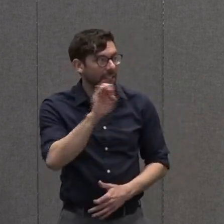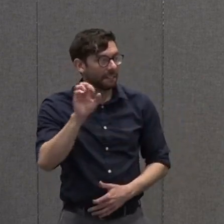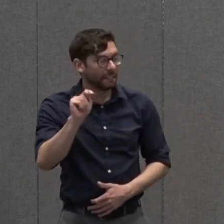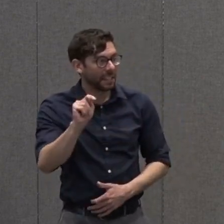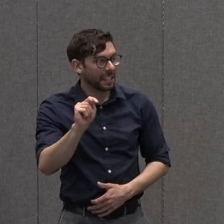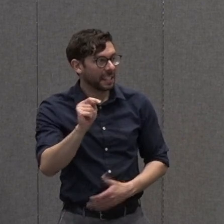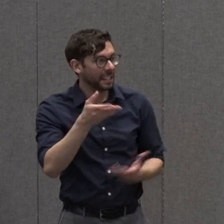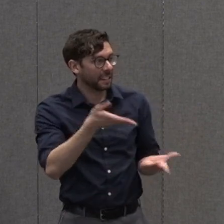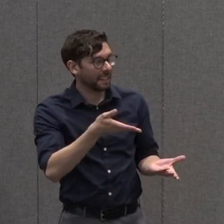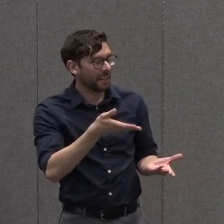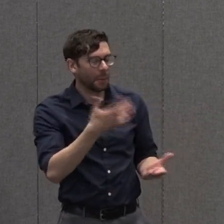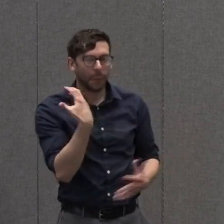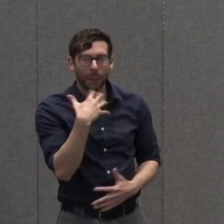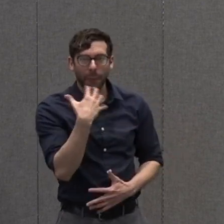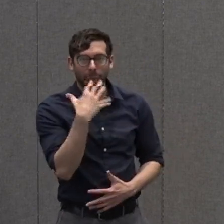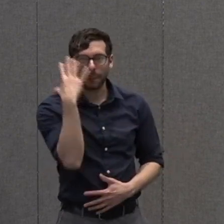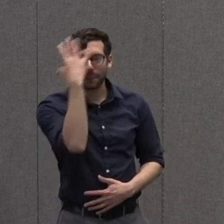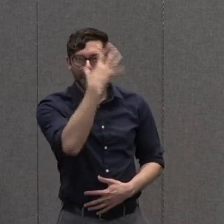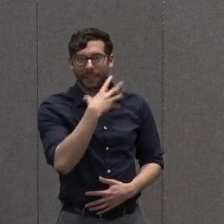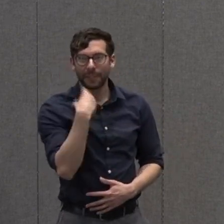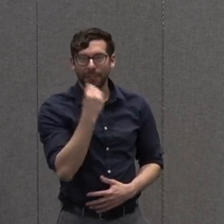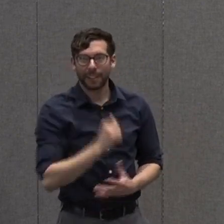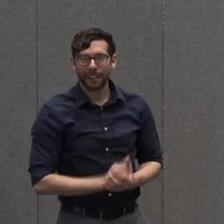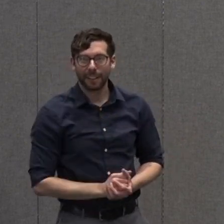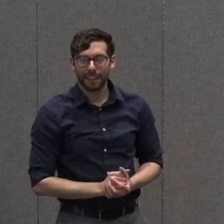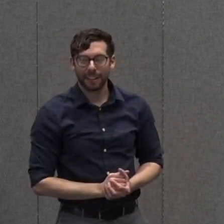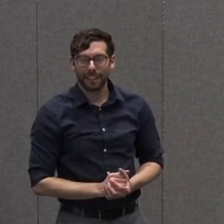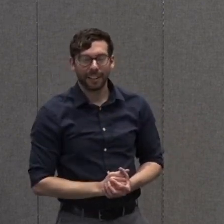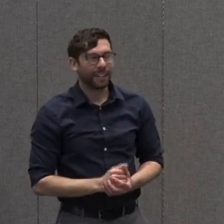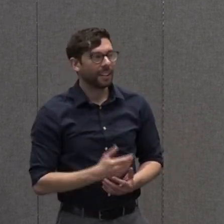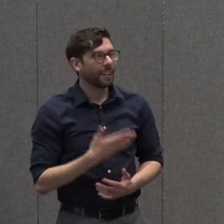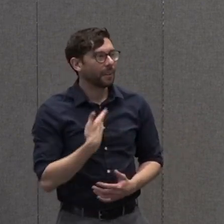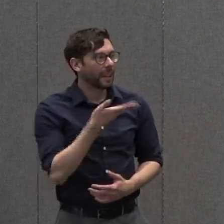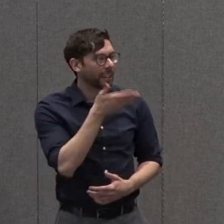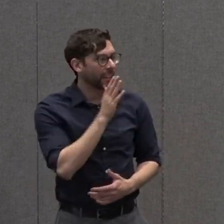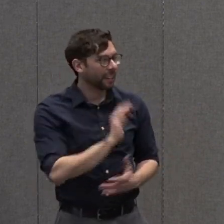She's beautiful, oh my goodness sake, look at this.